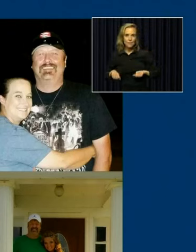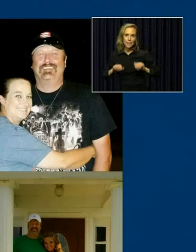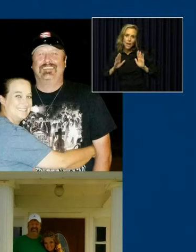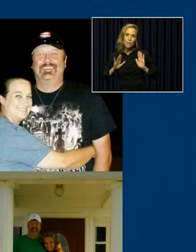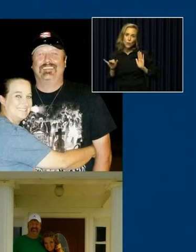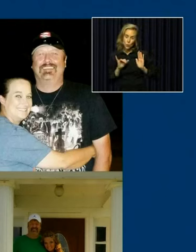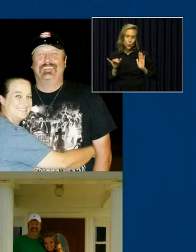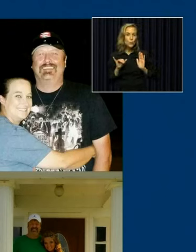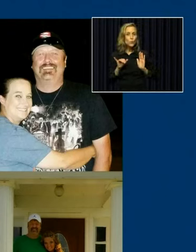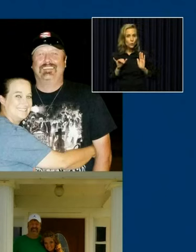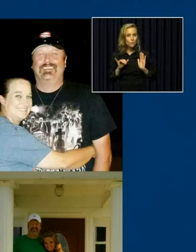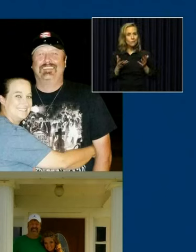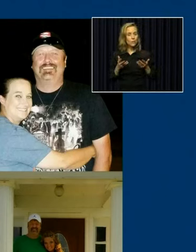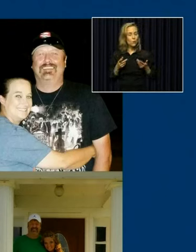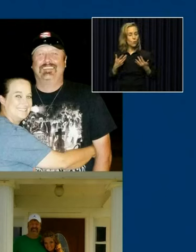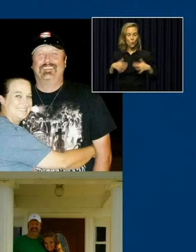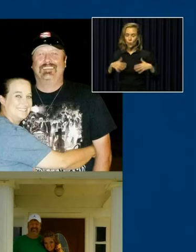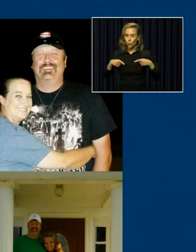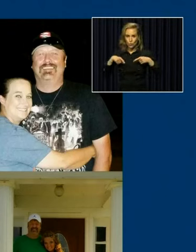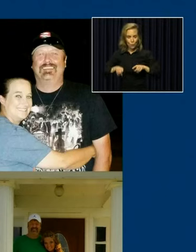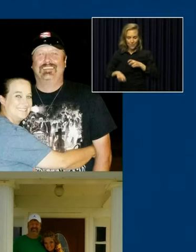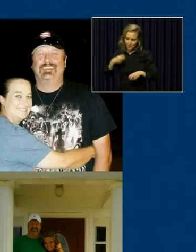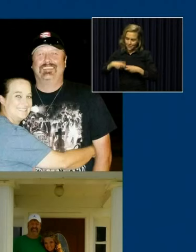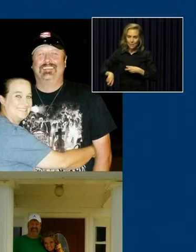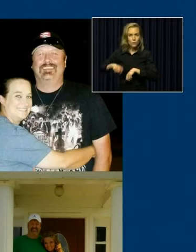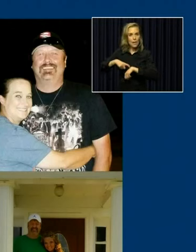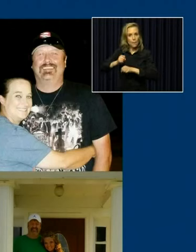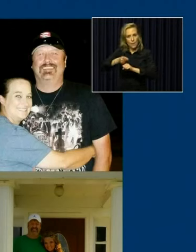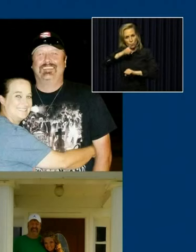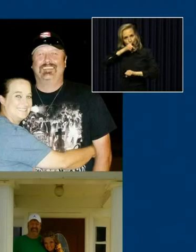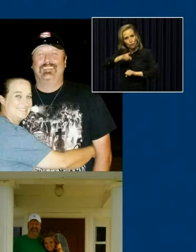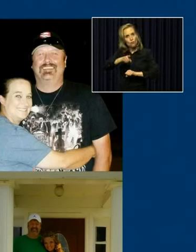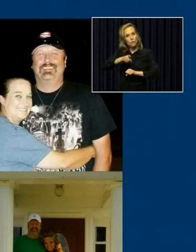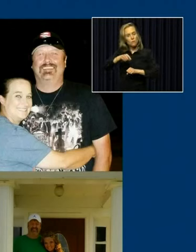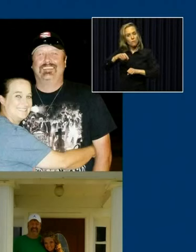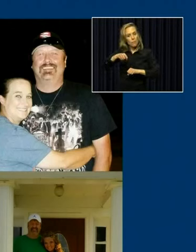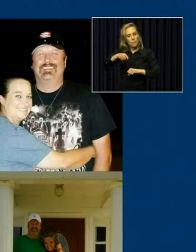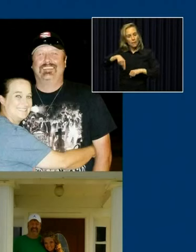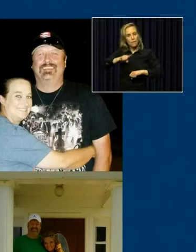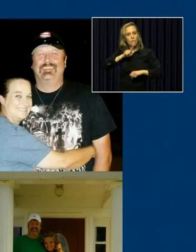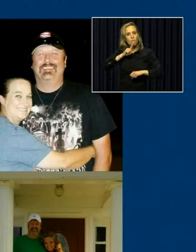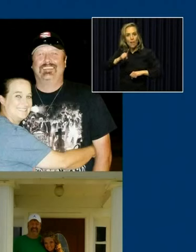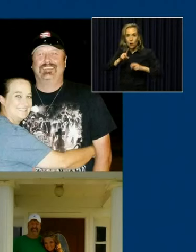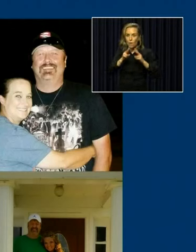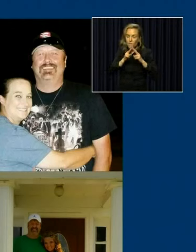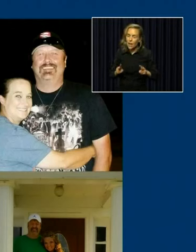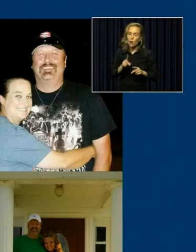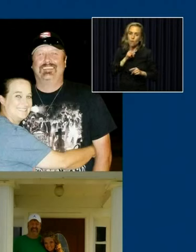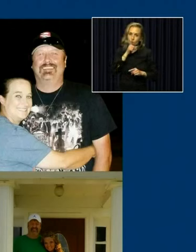EMERGENCIES. AND THEY SHOULD CALL ANY OTHER NUMBER WITH QUESTIONS.